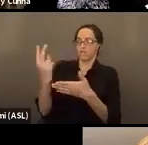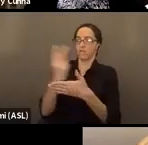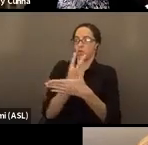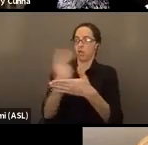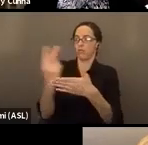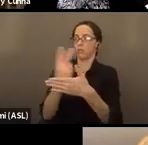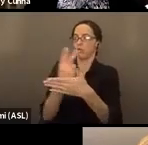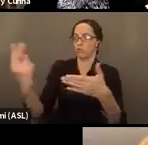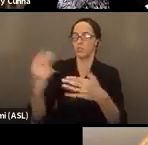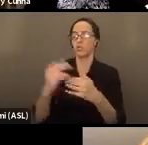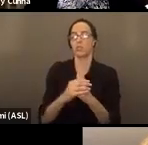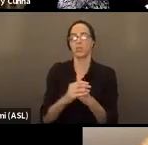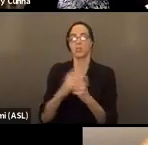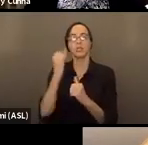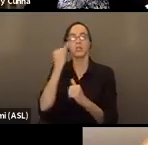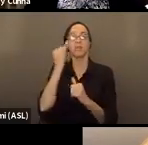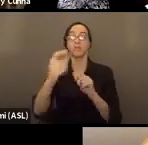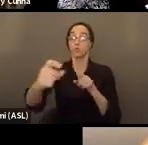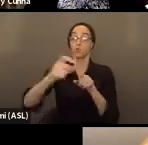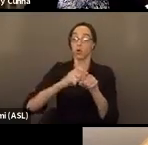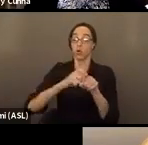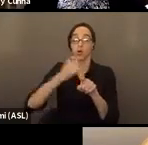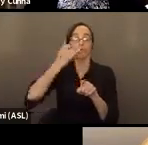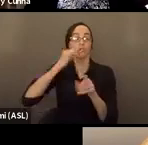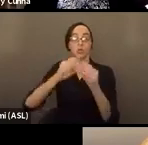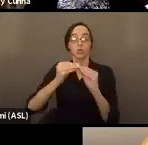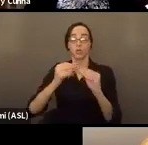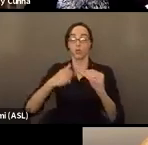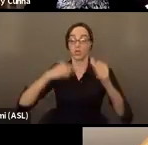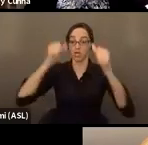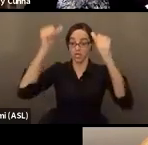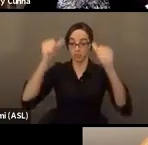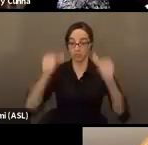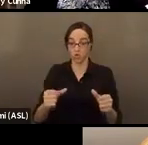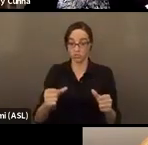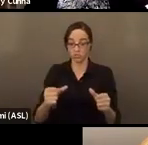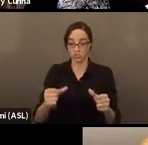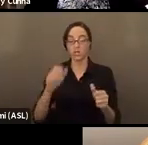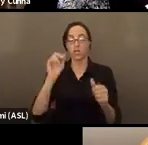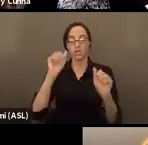we have all of that or email me i can give anyone any information that they need and lake